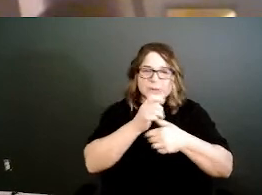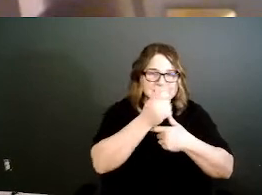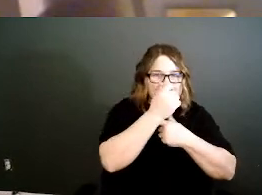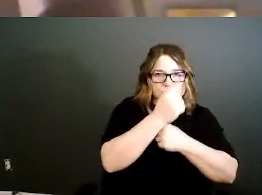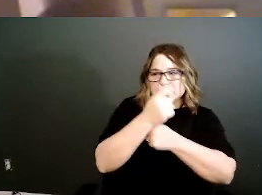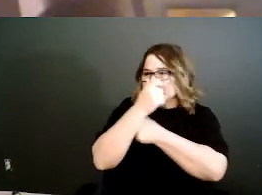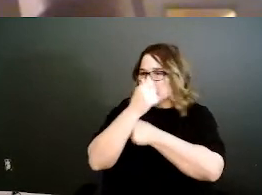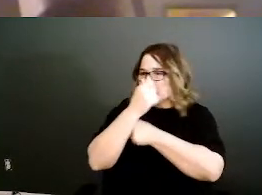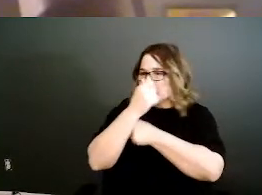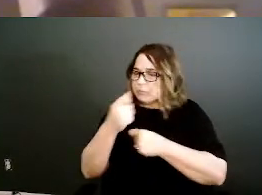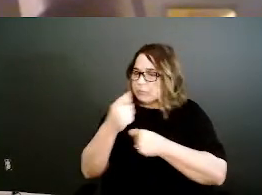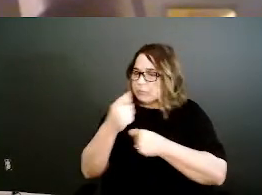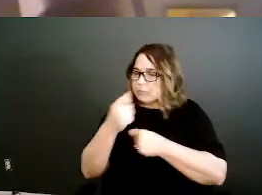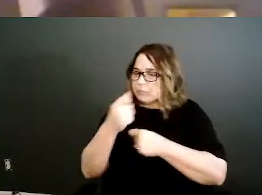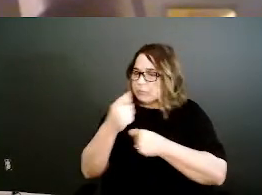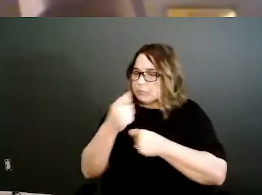SO THANK YOU, ALL, FOR YOUR PROFESSIONALISM, FOR YOUR